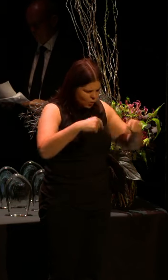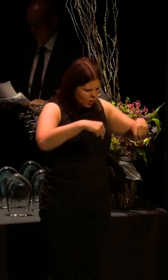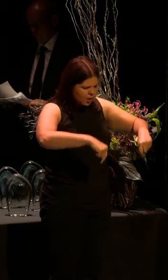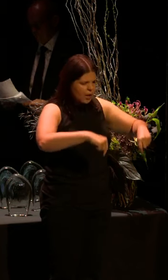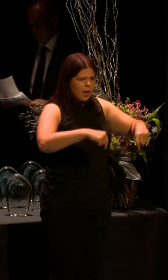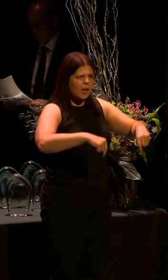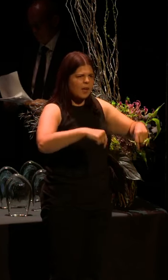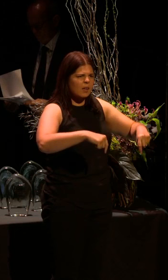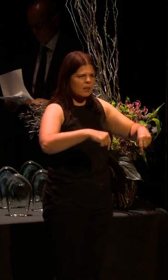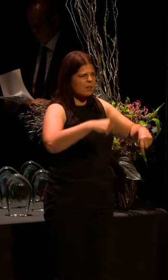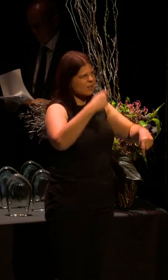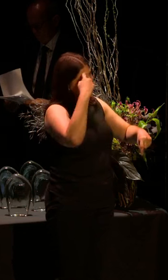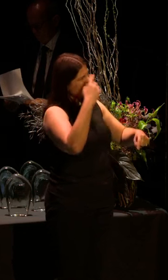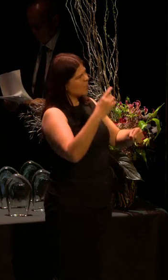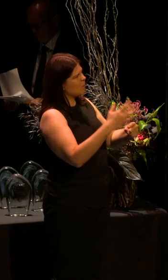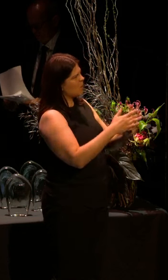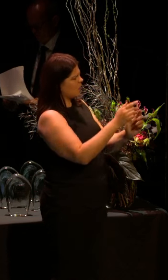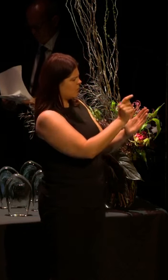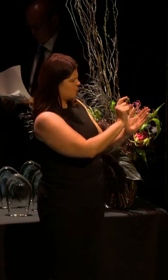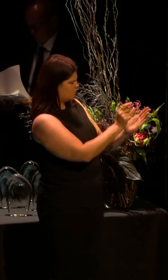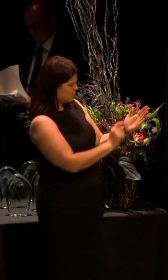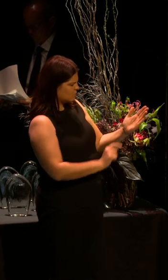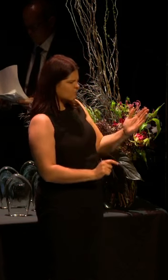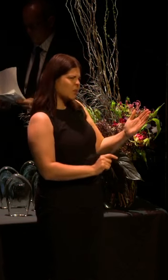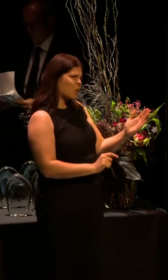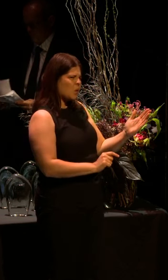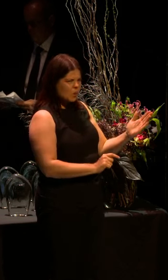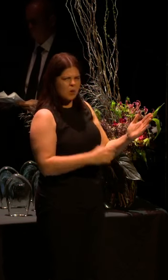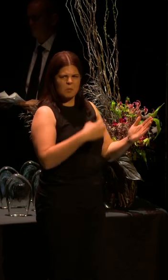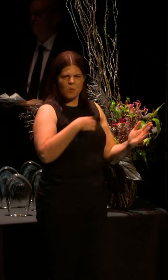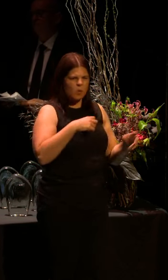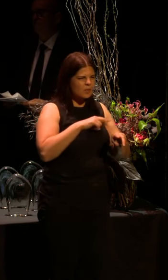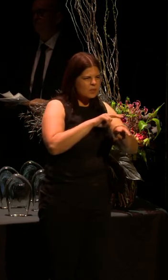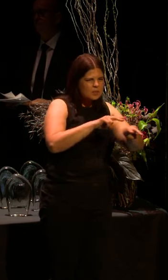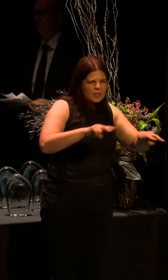but through the natural landscape of our incredible country.